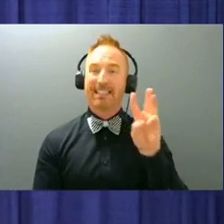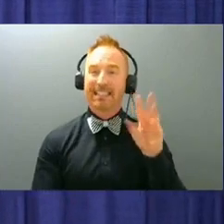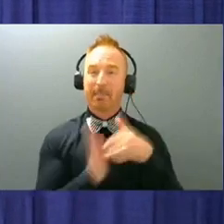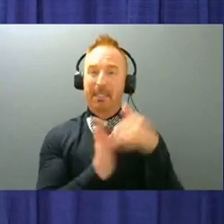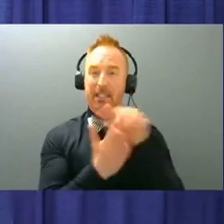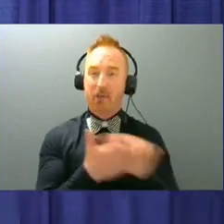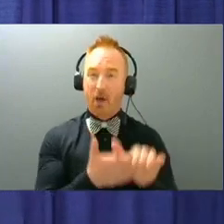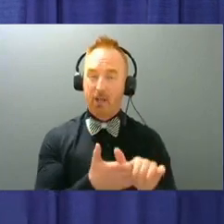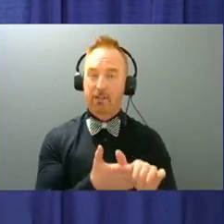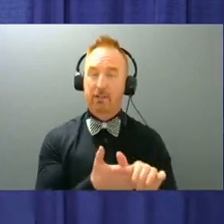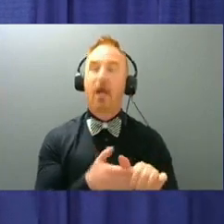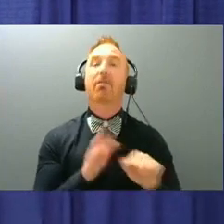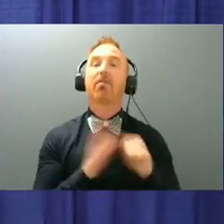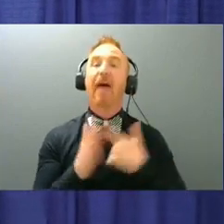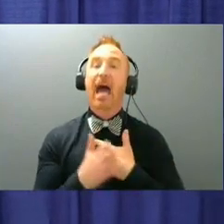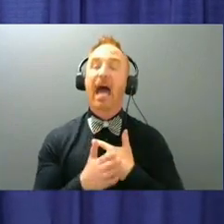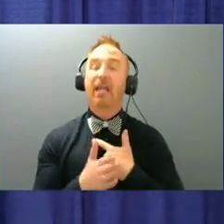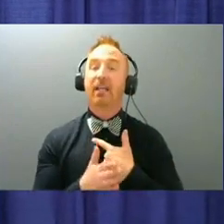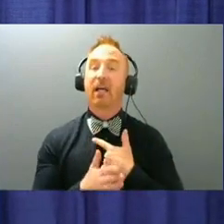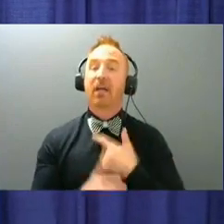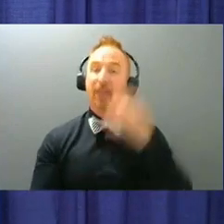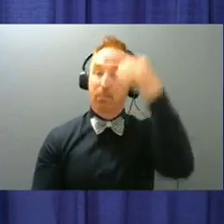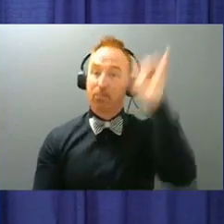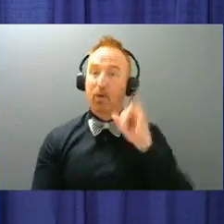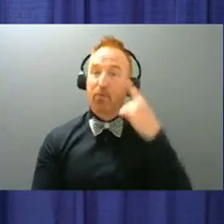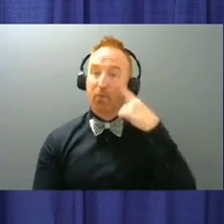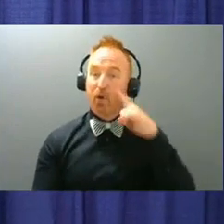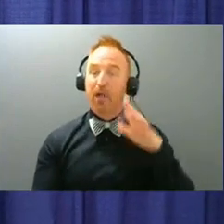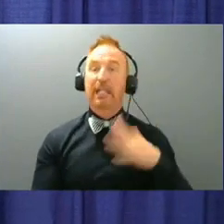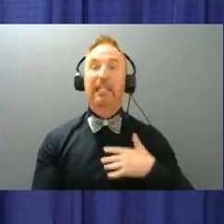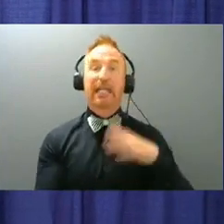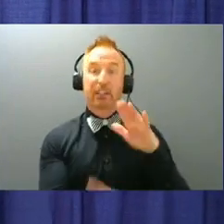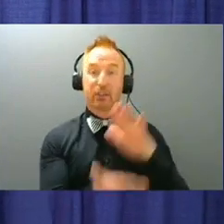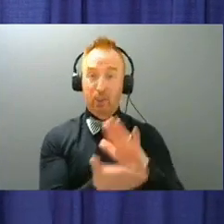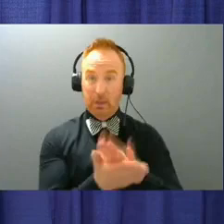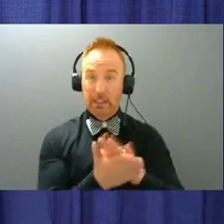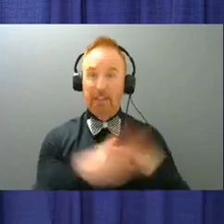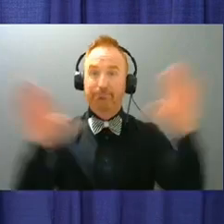$6 million that the territory will be getting for school. Premier, you mentioned that the